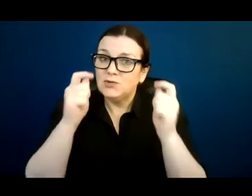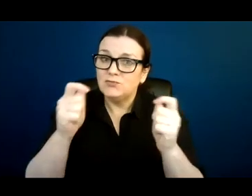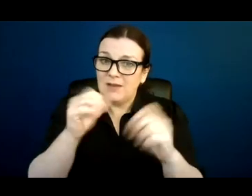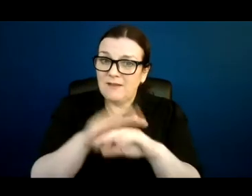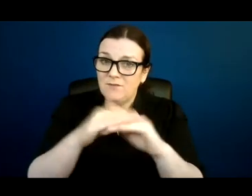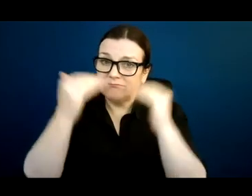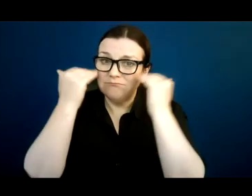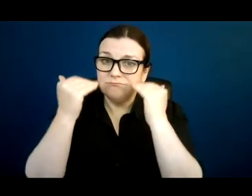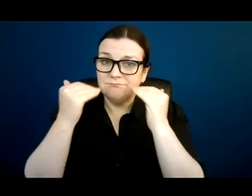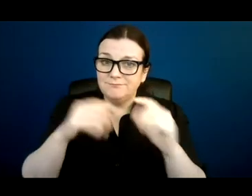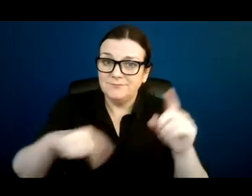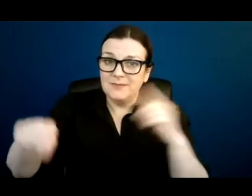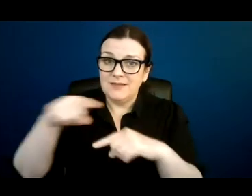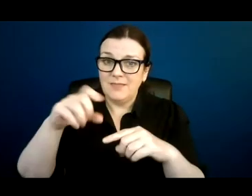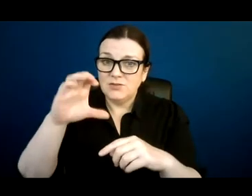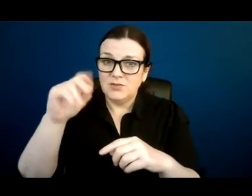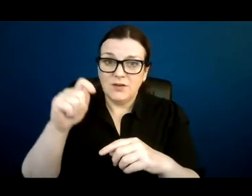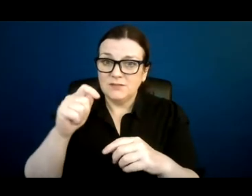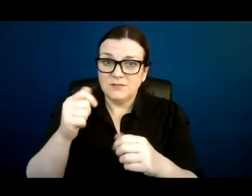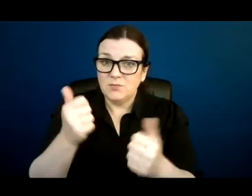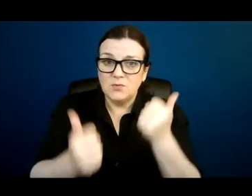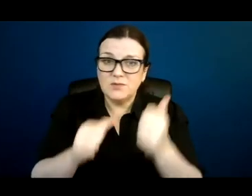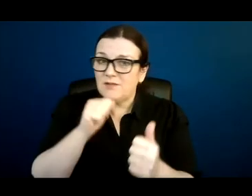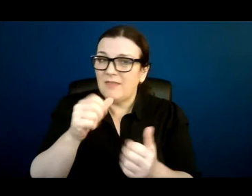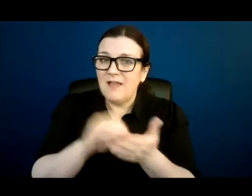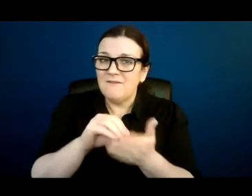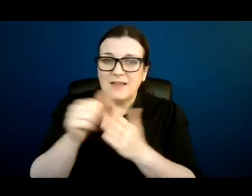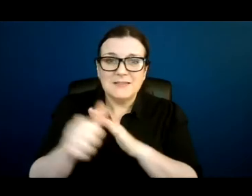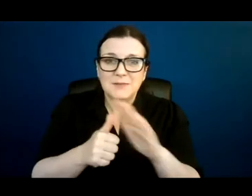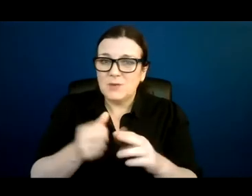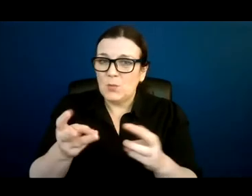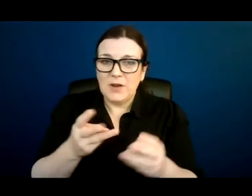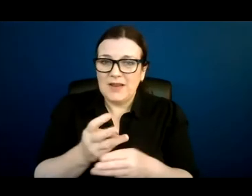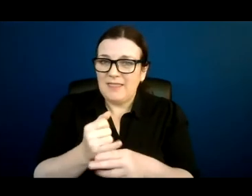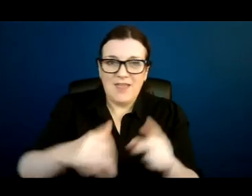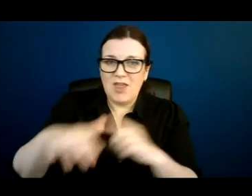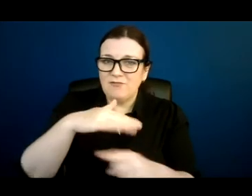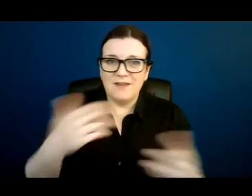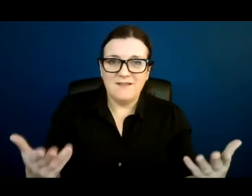who haven't got experience of working within this area. And that's been